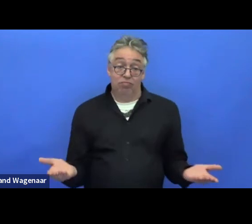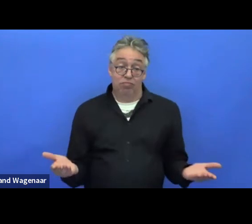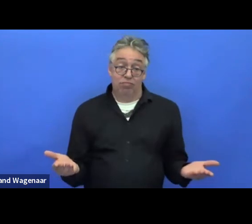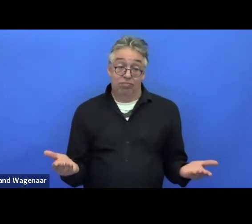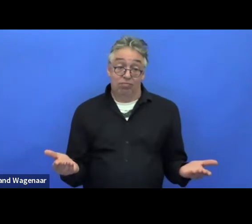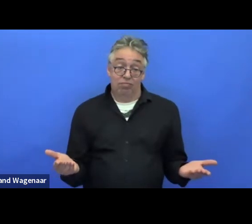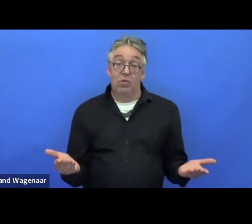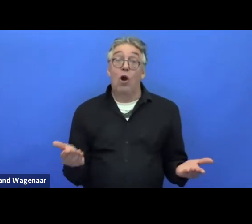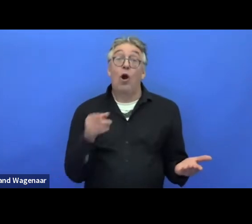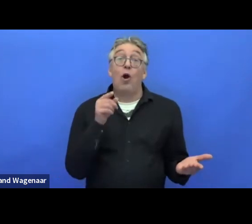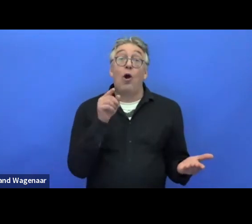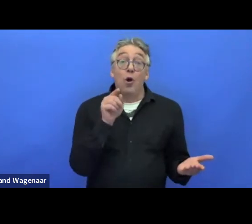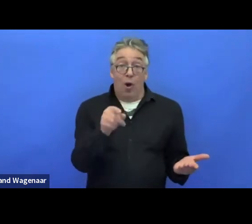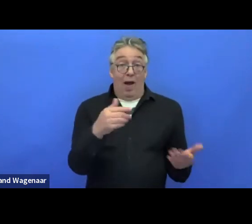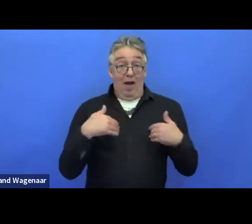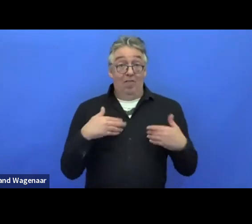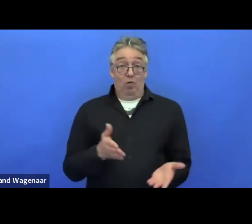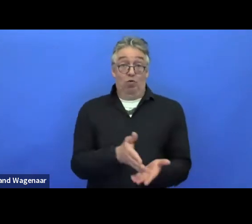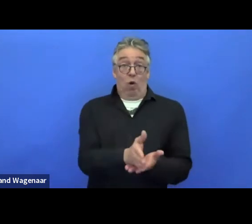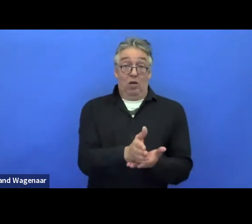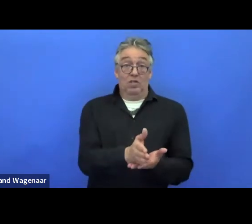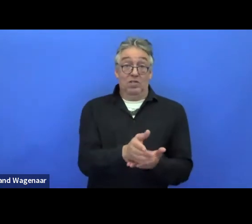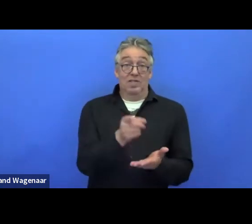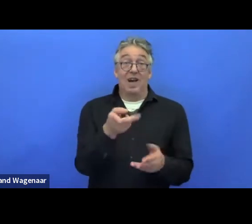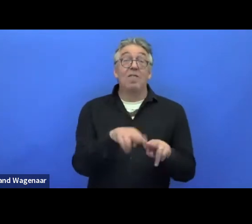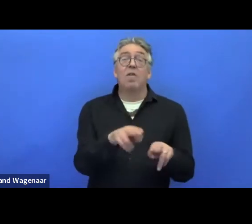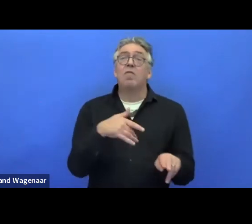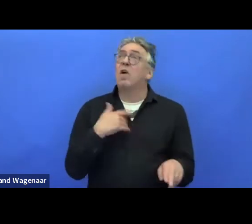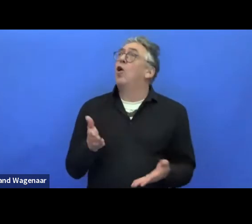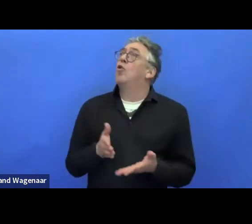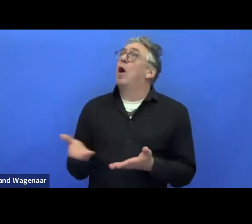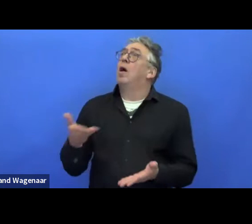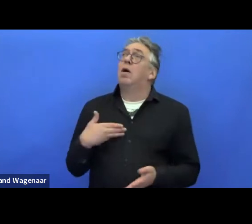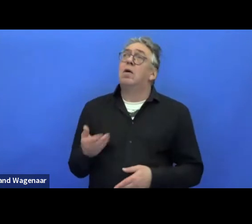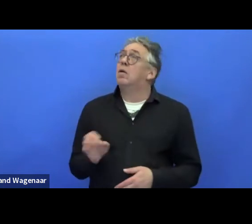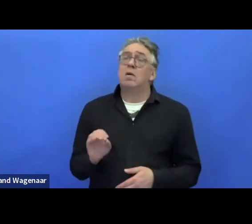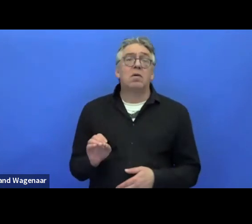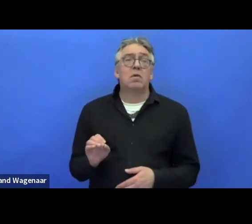And don't be shy, go to the Ombudsman if you have a problem with the EU administration